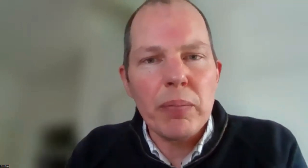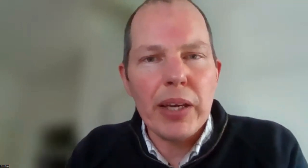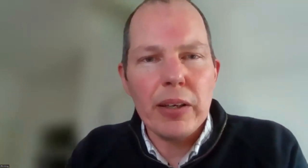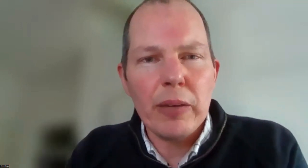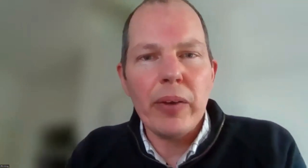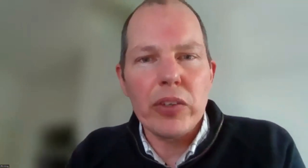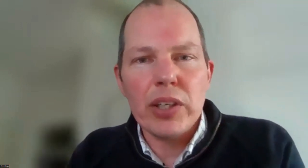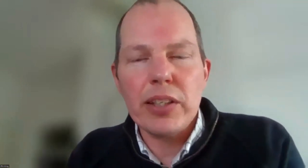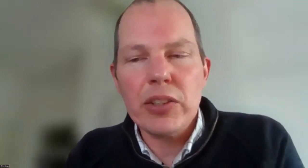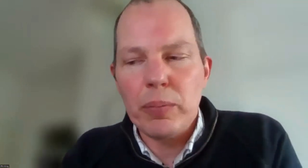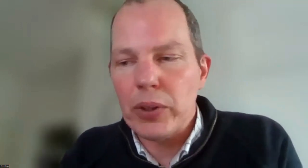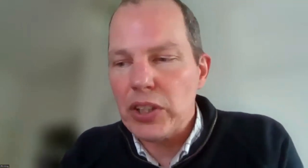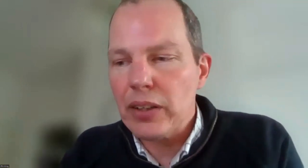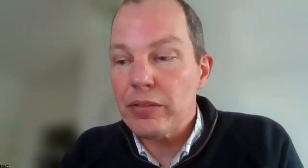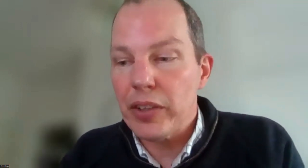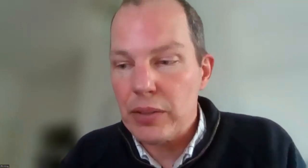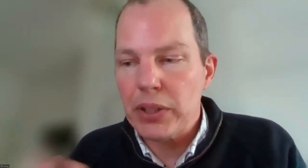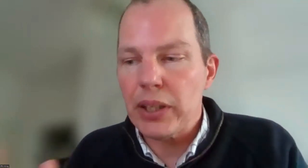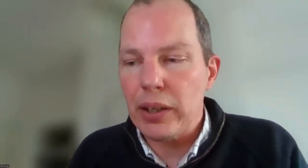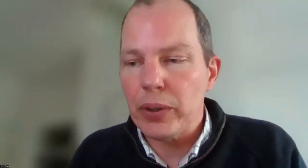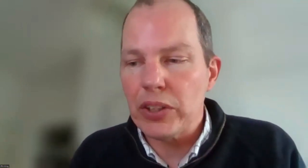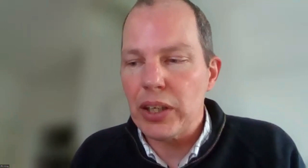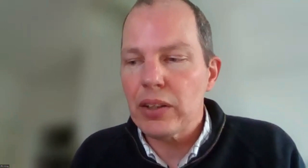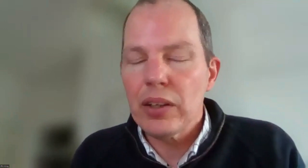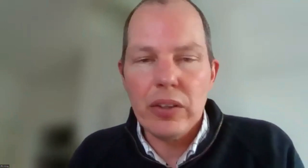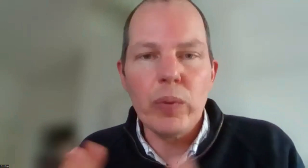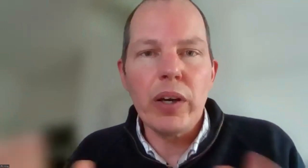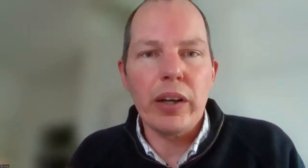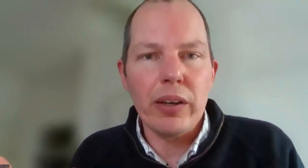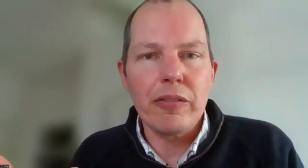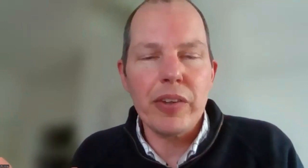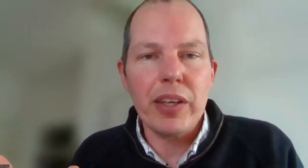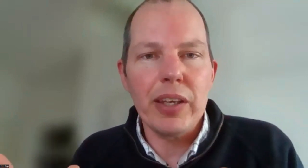that have been made about the translation project for this particular project that we are going for